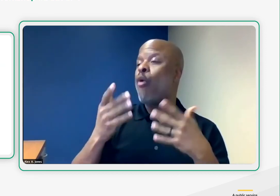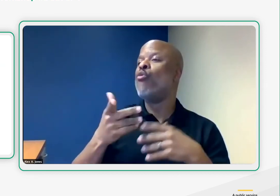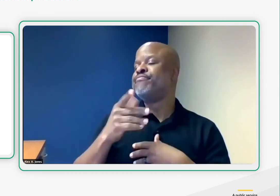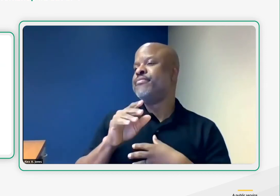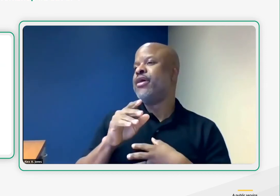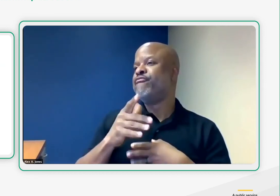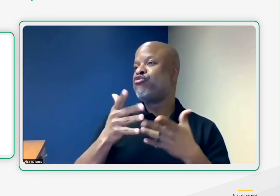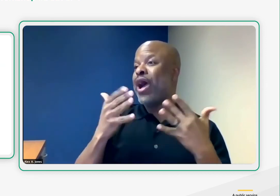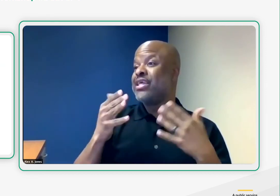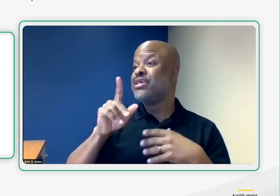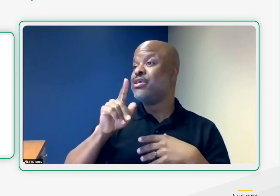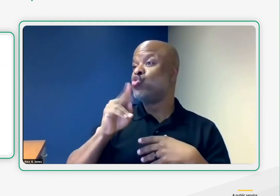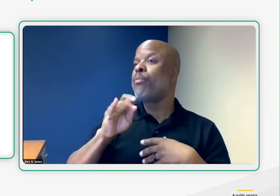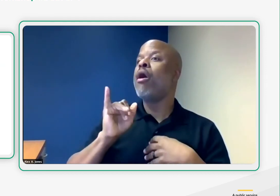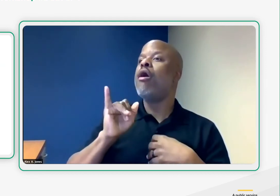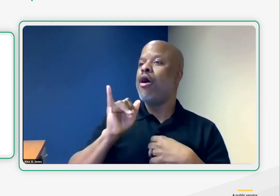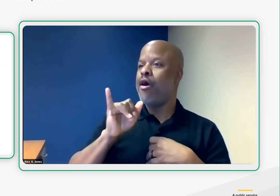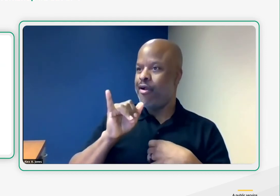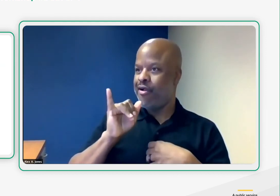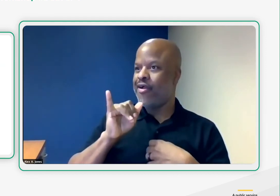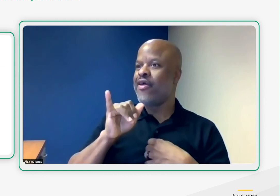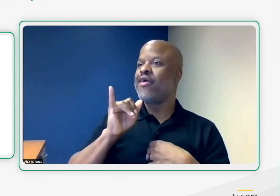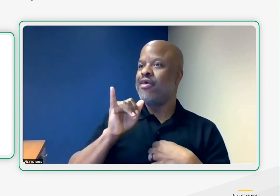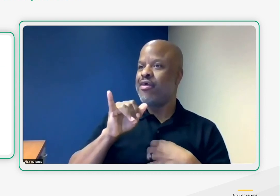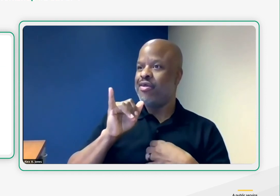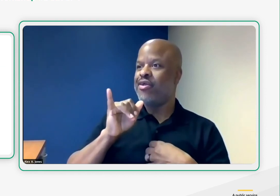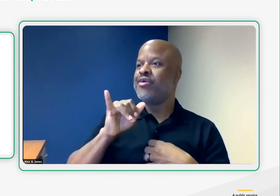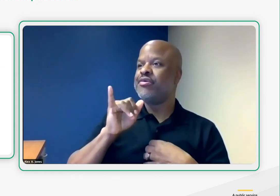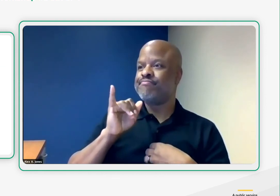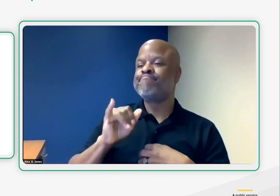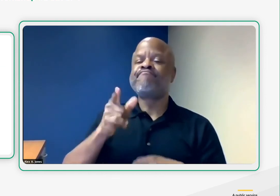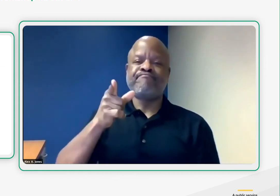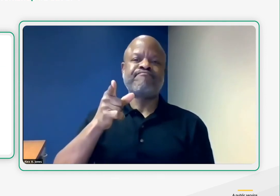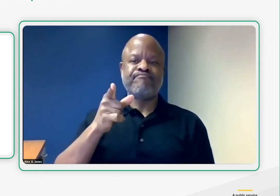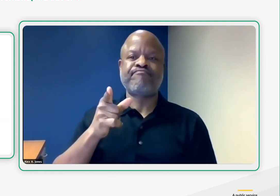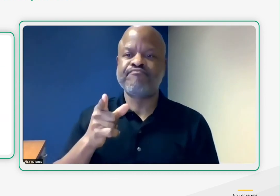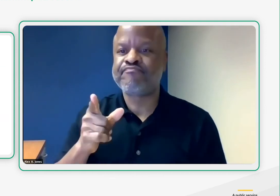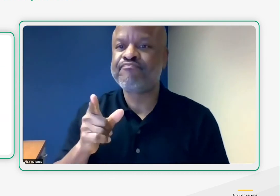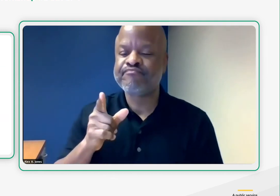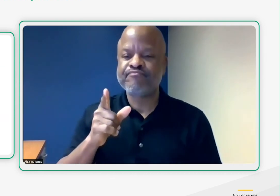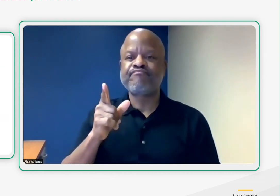Are there kid-friendly YouTube videos available on this topic? Okay.